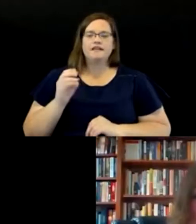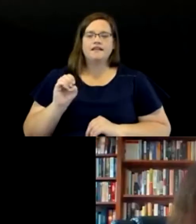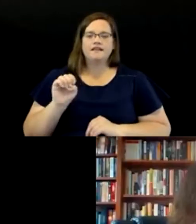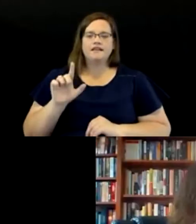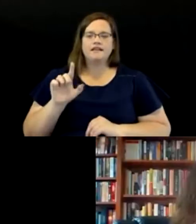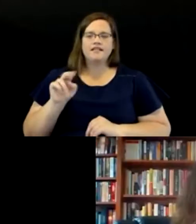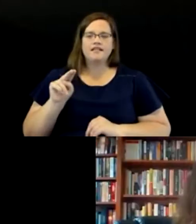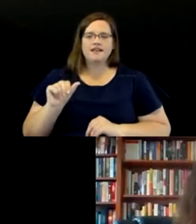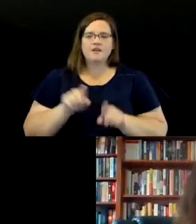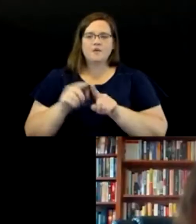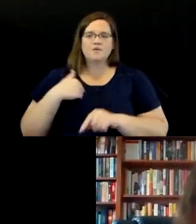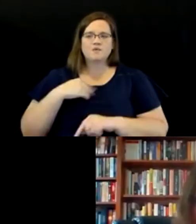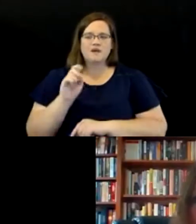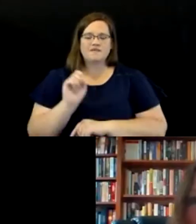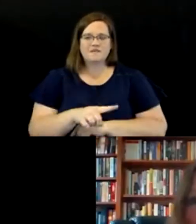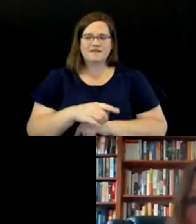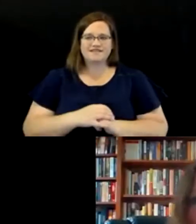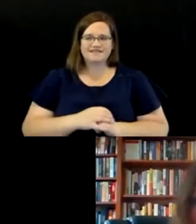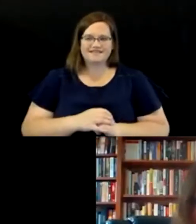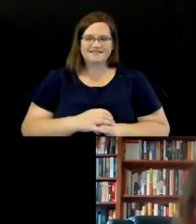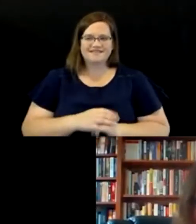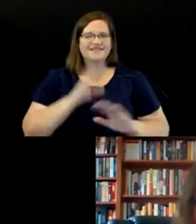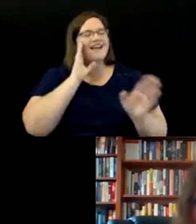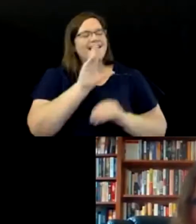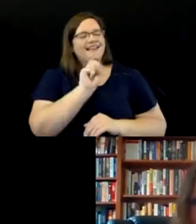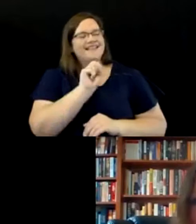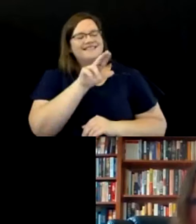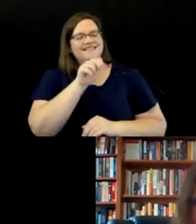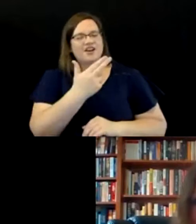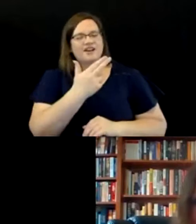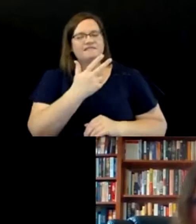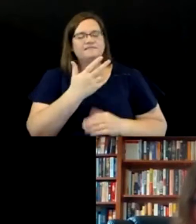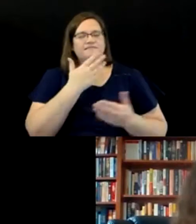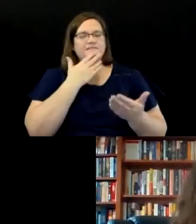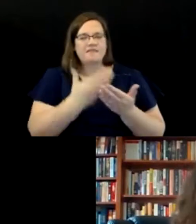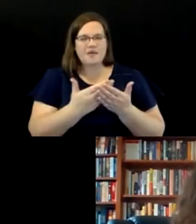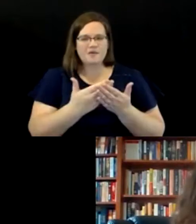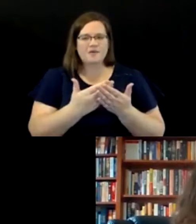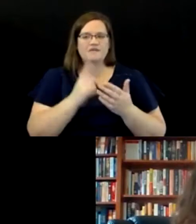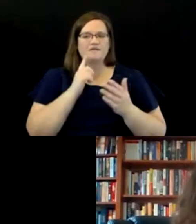Helena: Hey, Sarah. Hey, guys. Thanks for talking today and